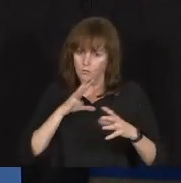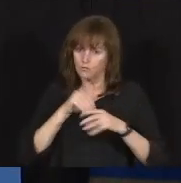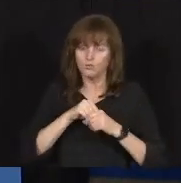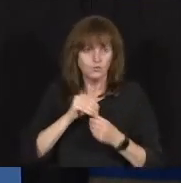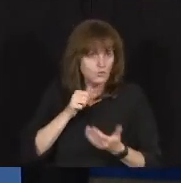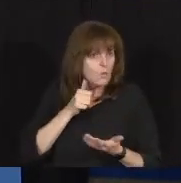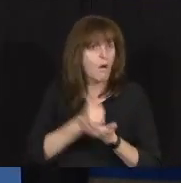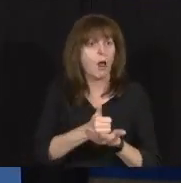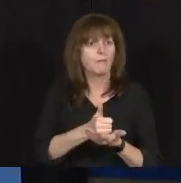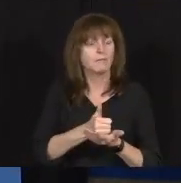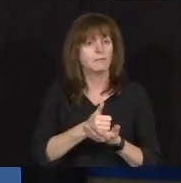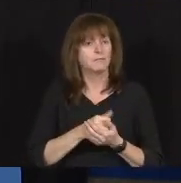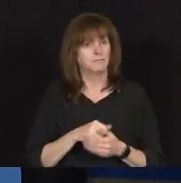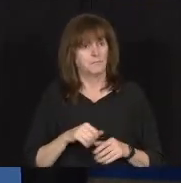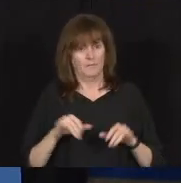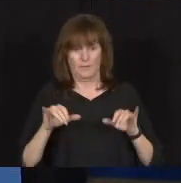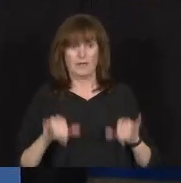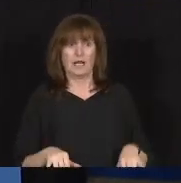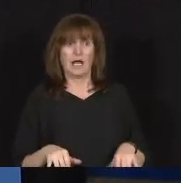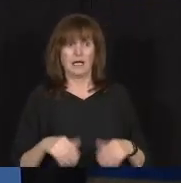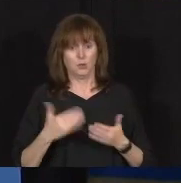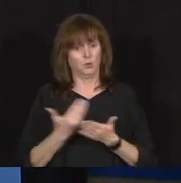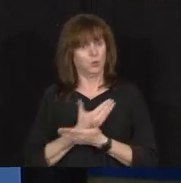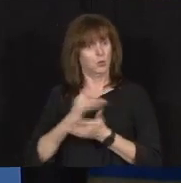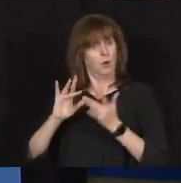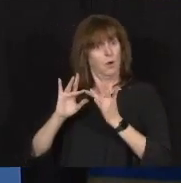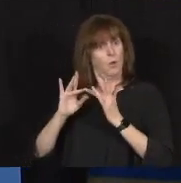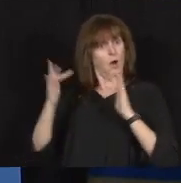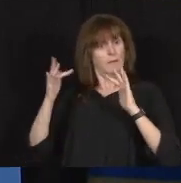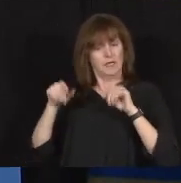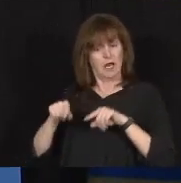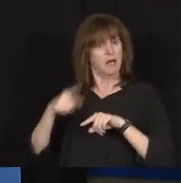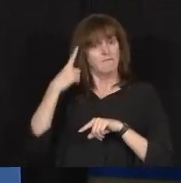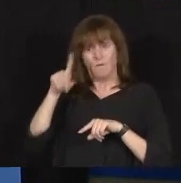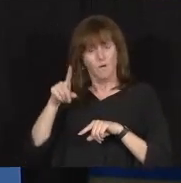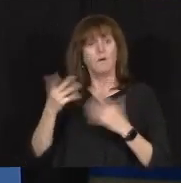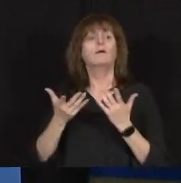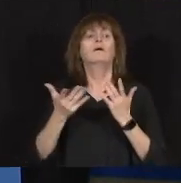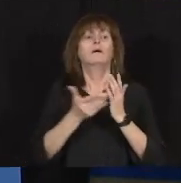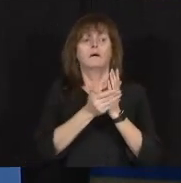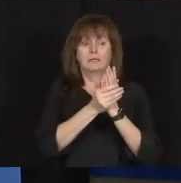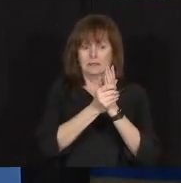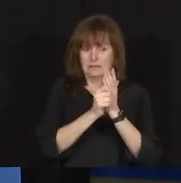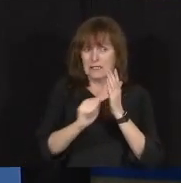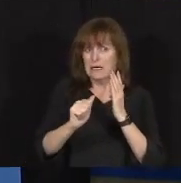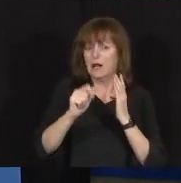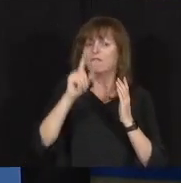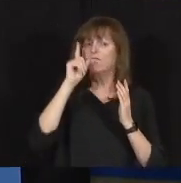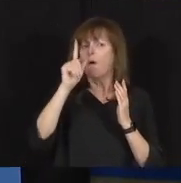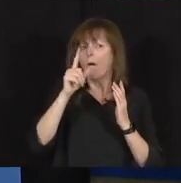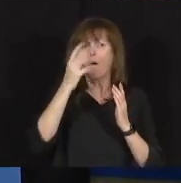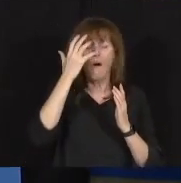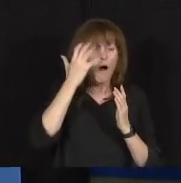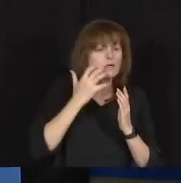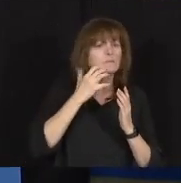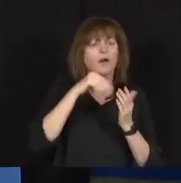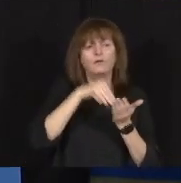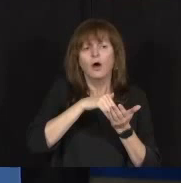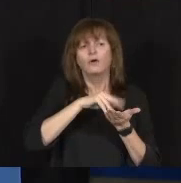match s killed frontline healthcare workers with employers. E nabling us to ensure help